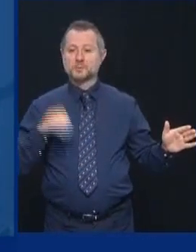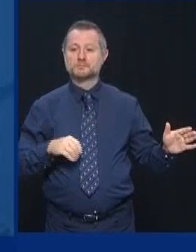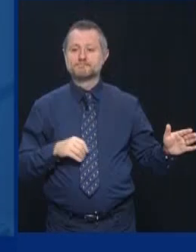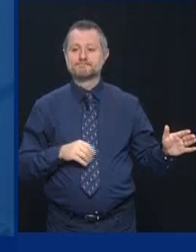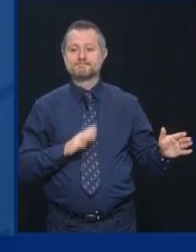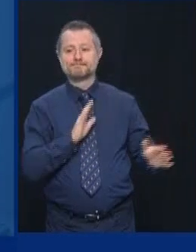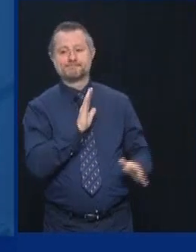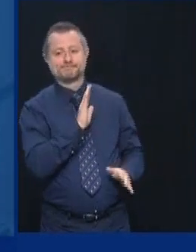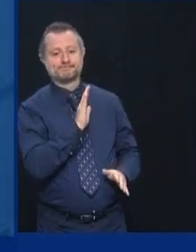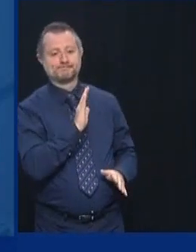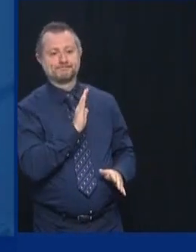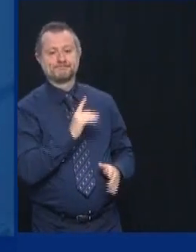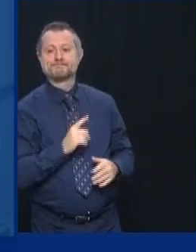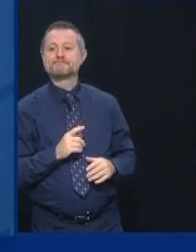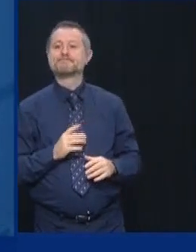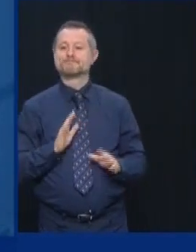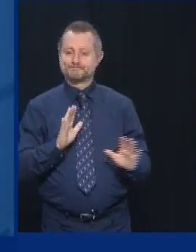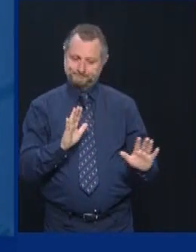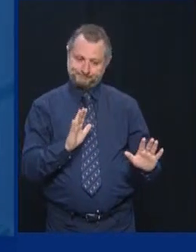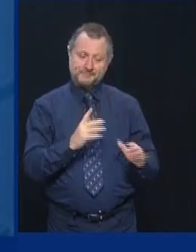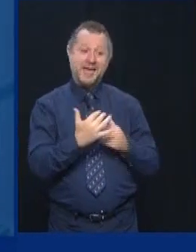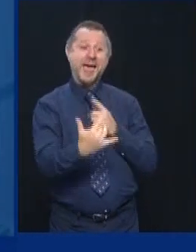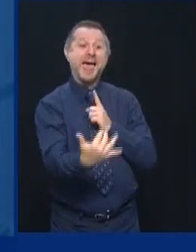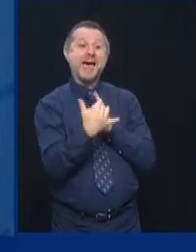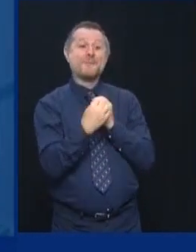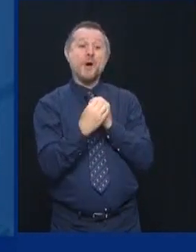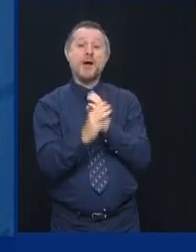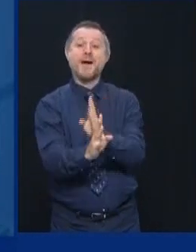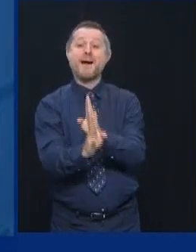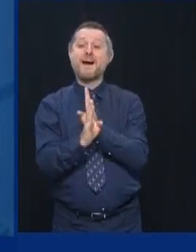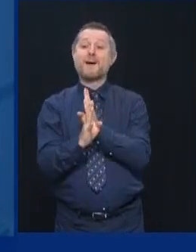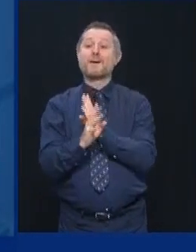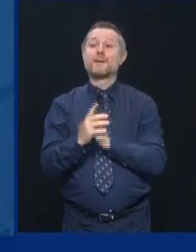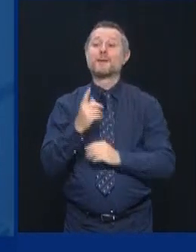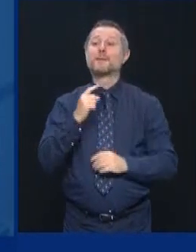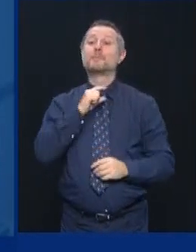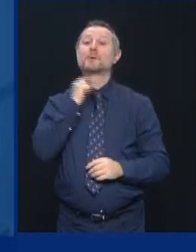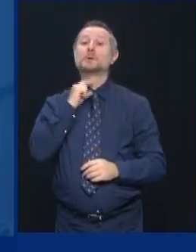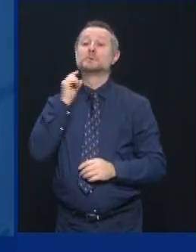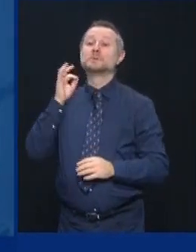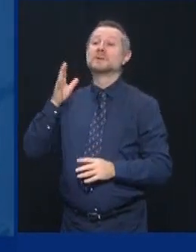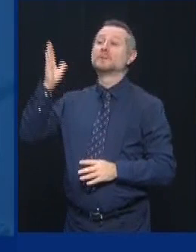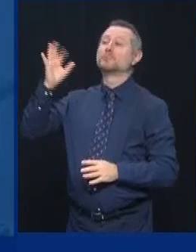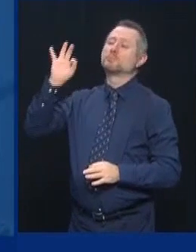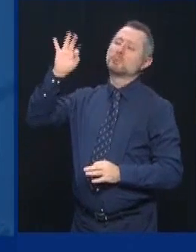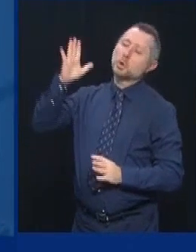I WANT SOMEONE AT THAT DOOR WHEN 50% ENTER THE CHURCH.